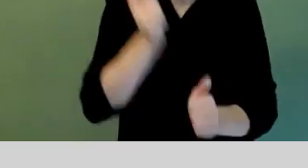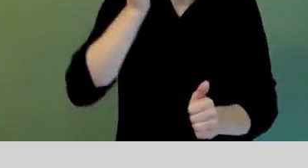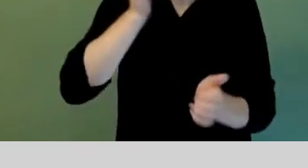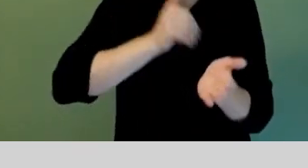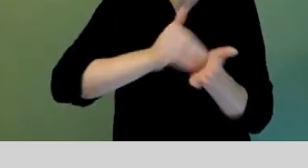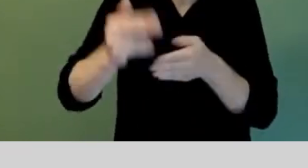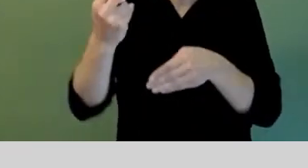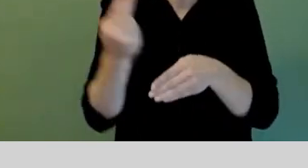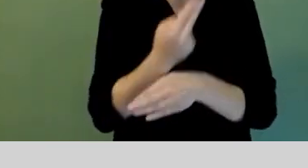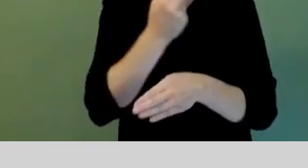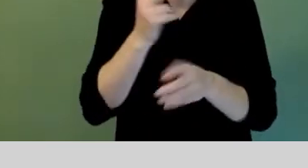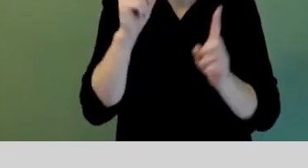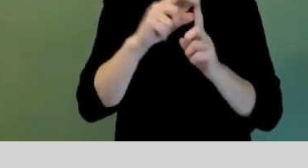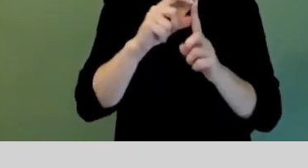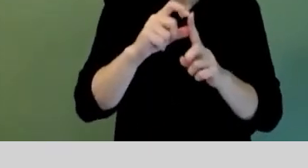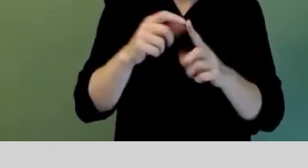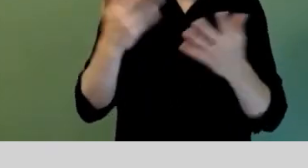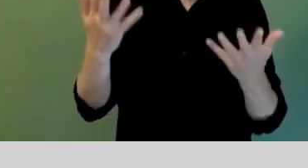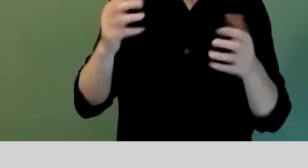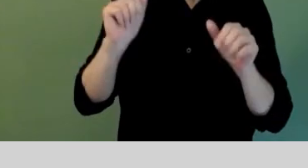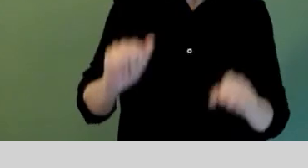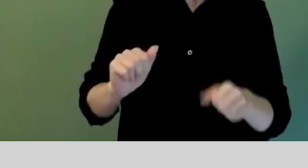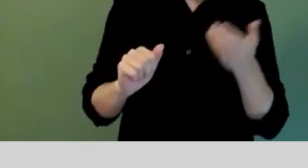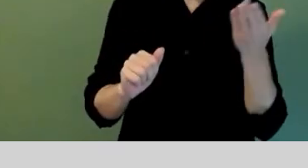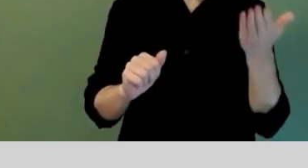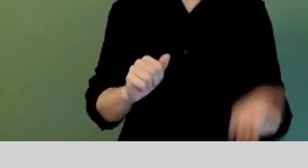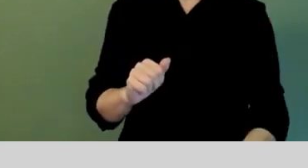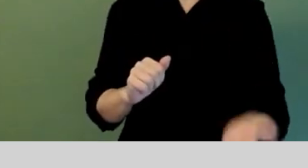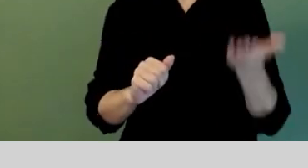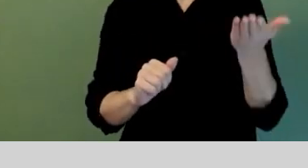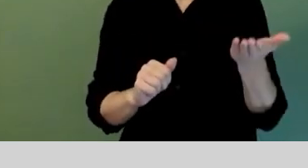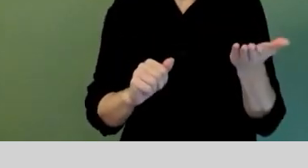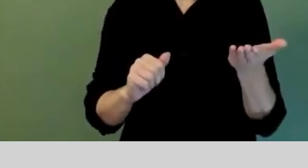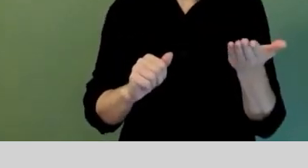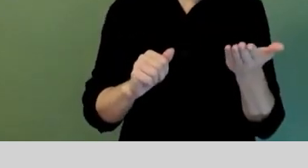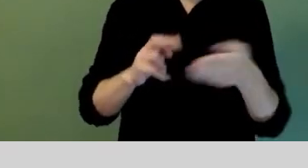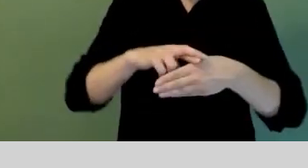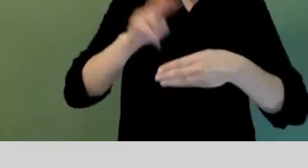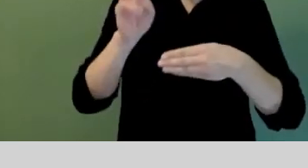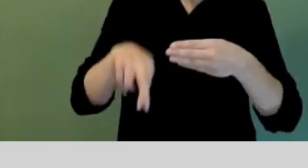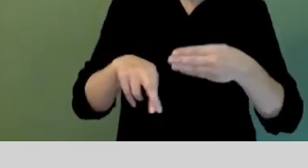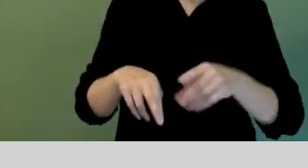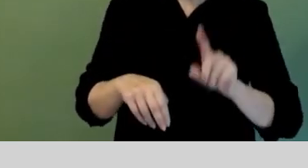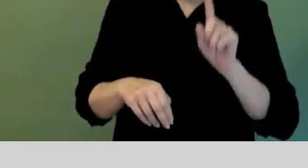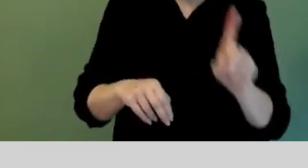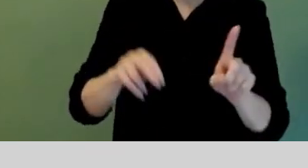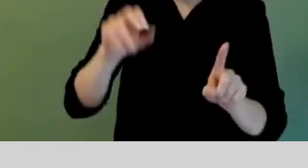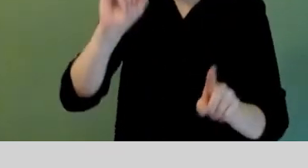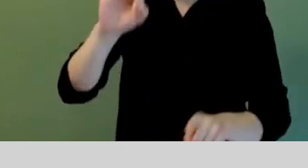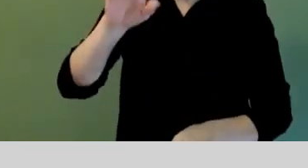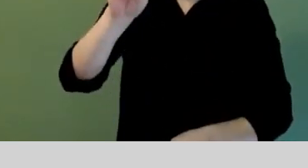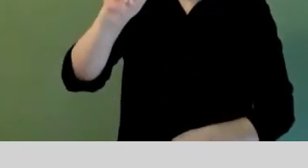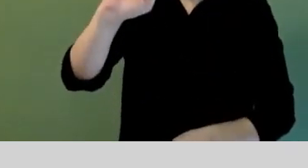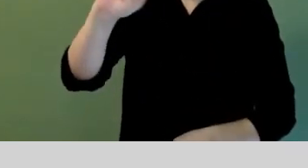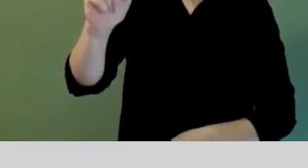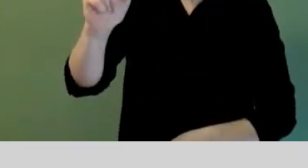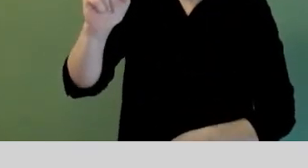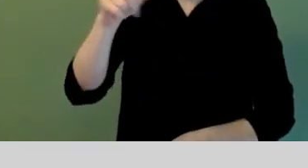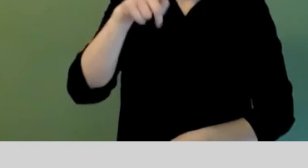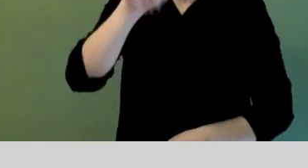you'll definitely get a result. Now to do this task in Unix, you need to know all of the different Unix commands.